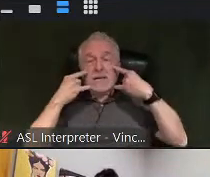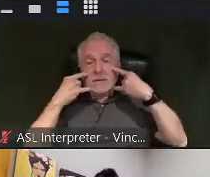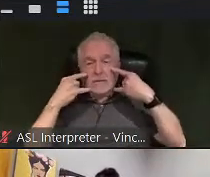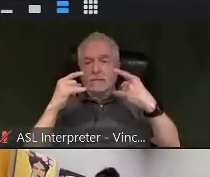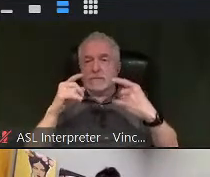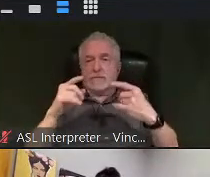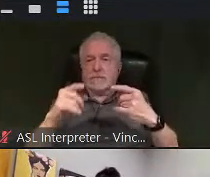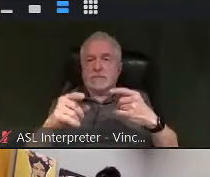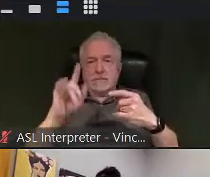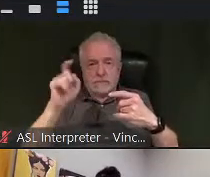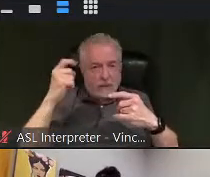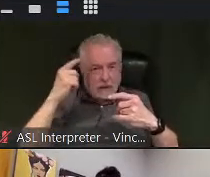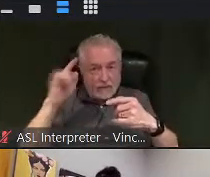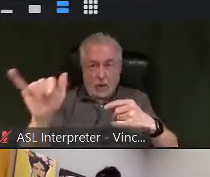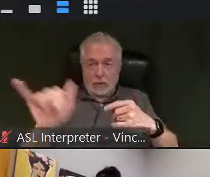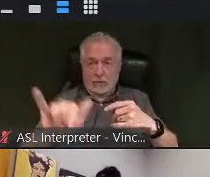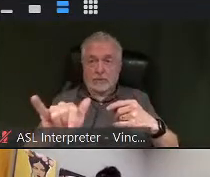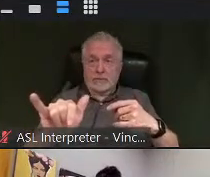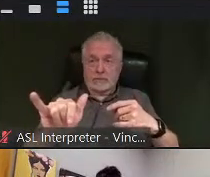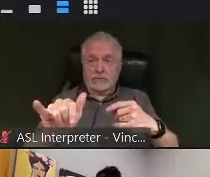The governor also